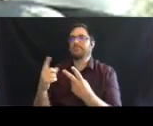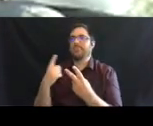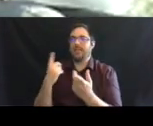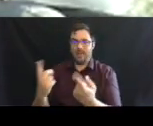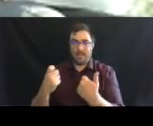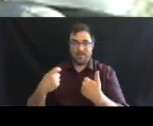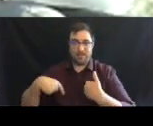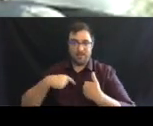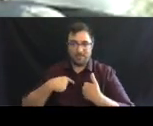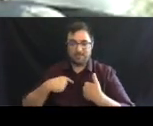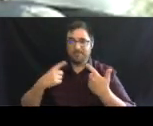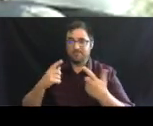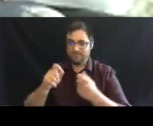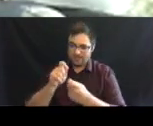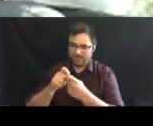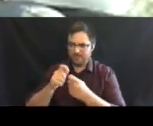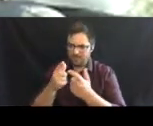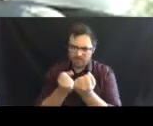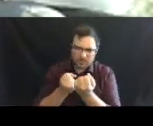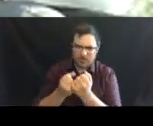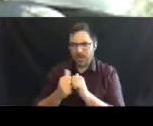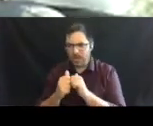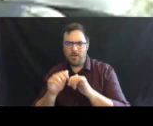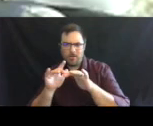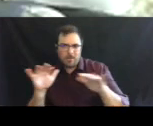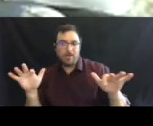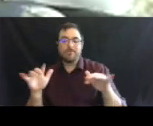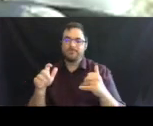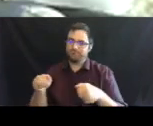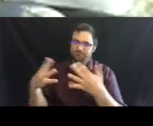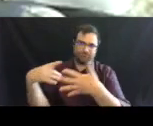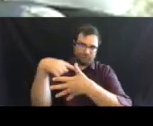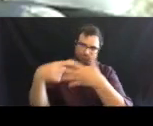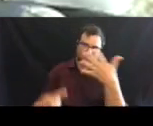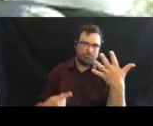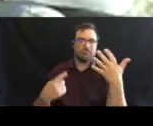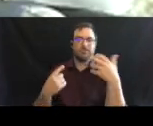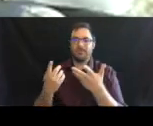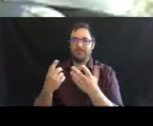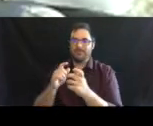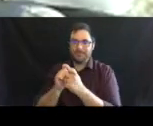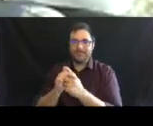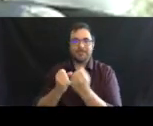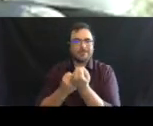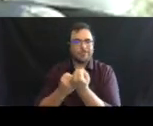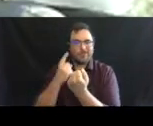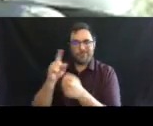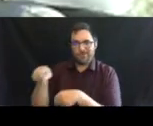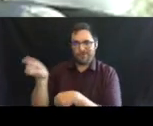relating to that diagnosis and we can provide really specific support to the county programs